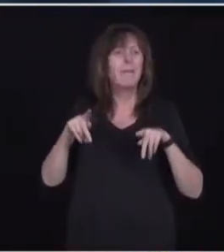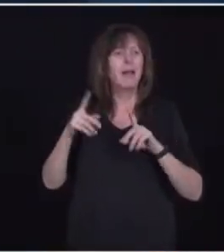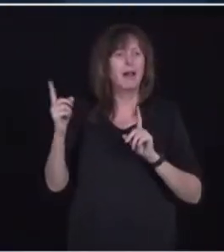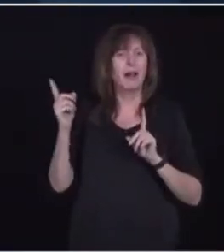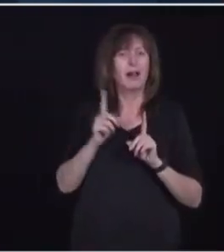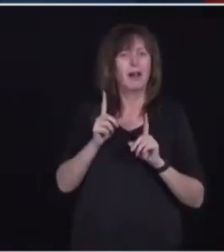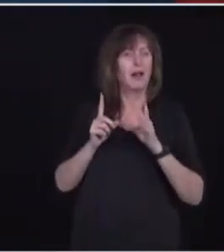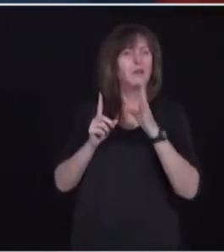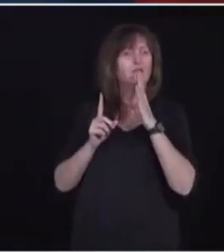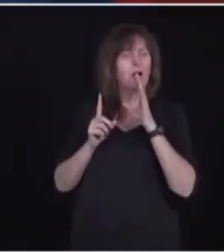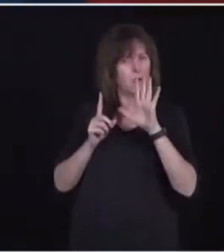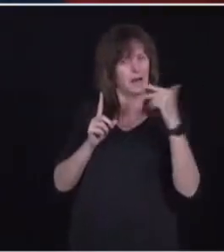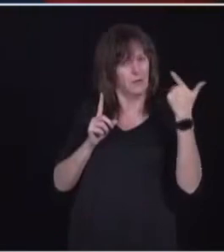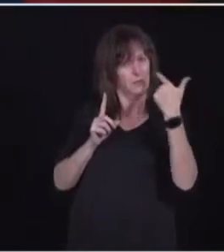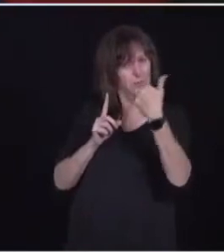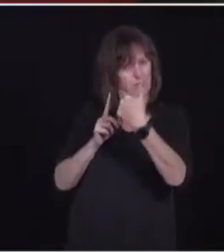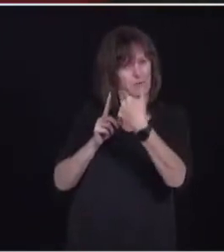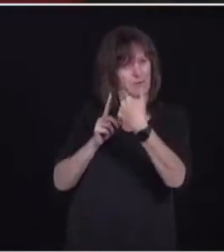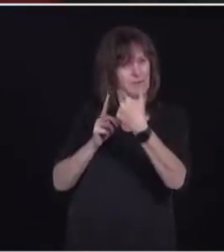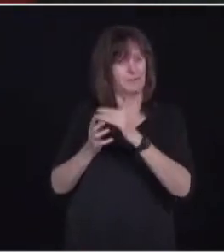Just a reminder...